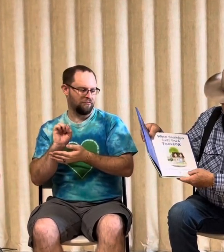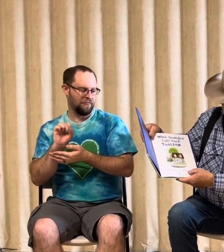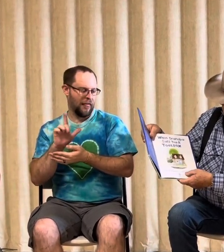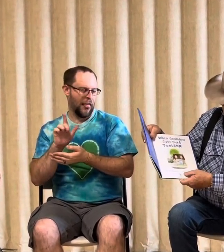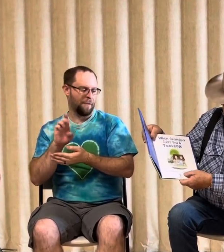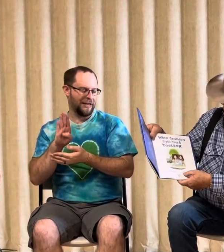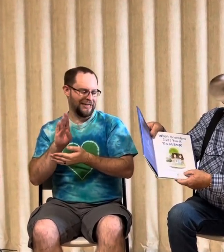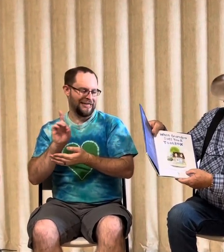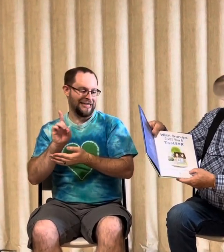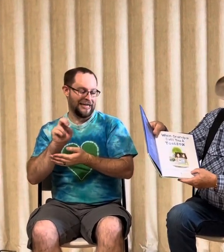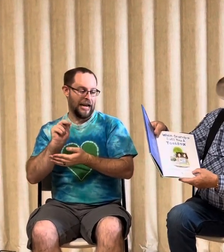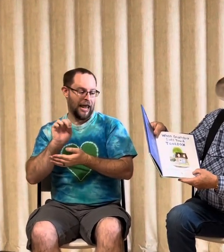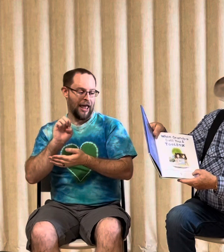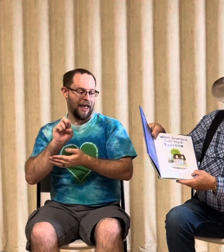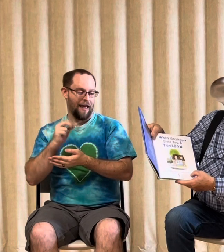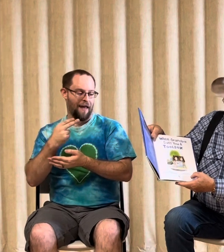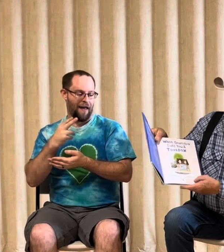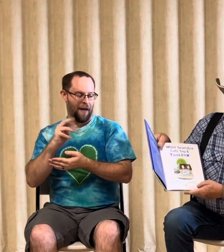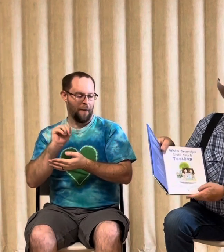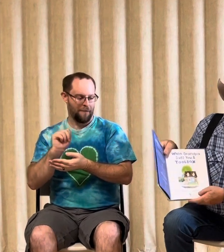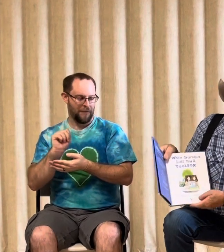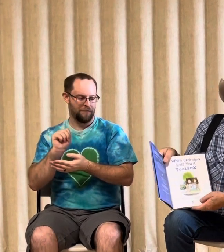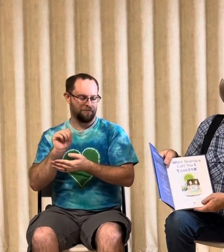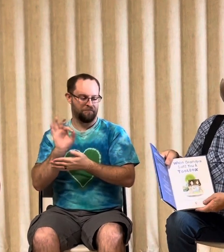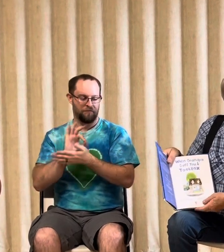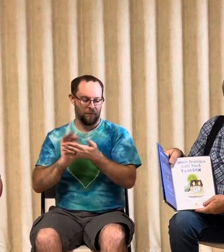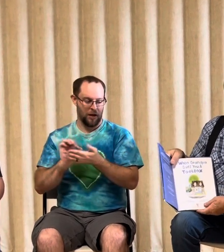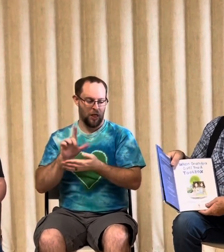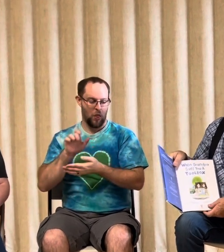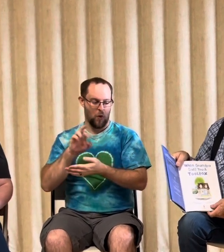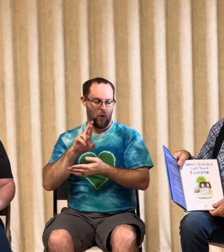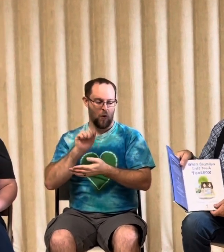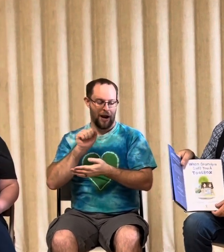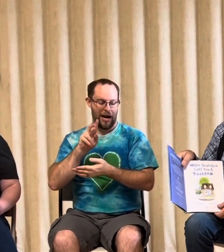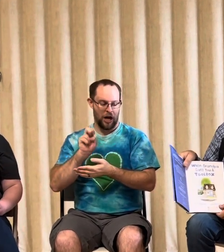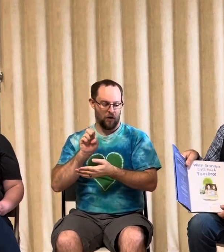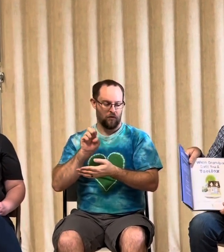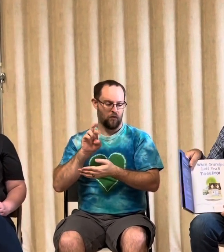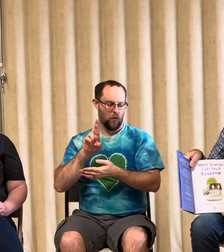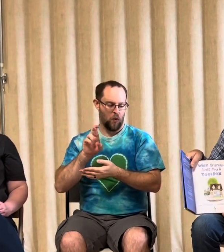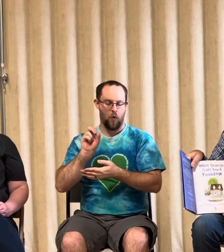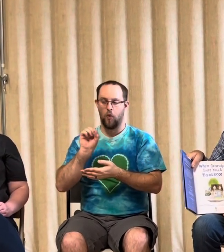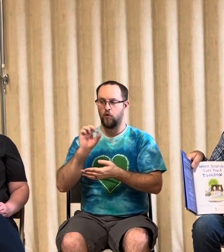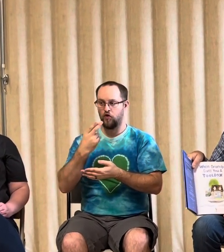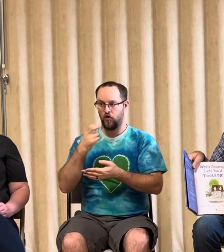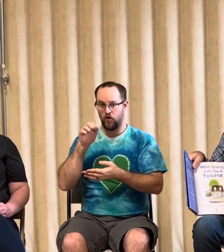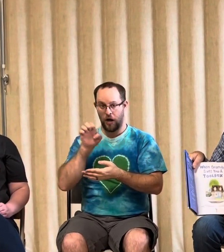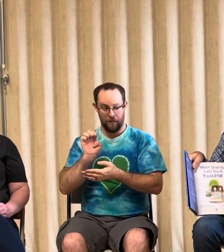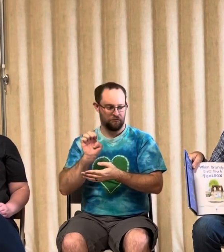and it was illustrated by Lorraine Rocha. And, you know what illustrate is? She's the one who